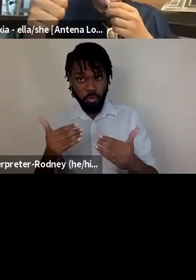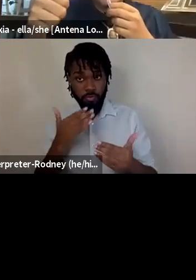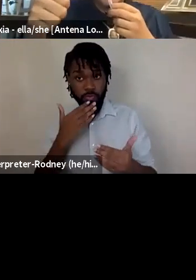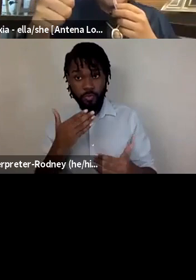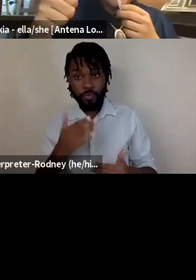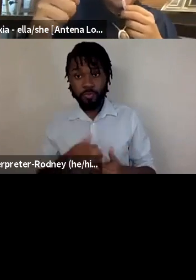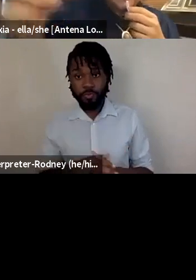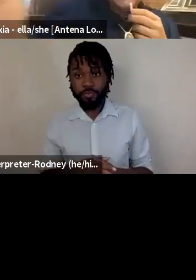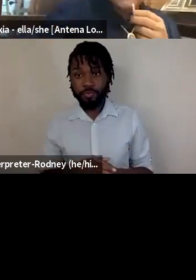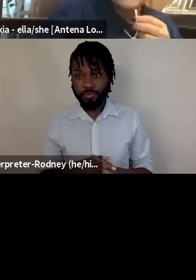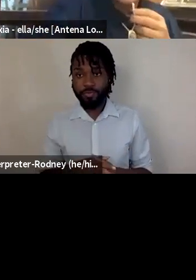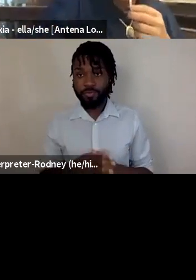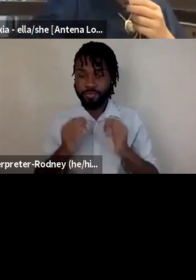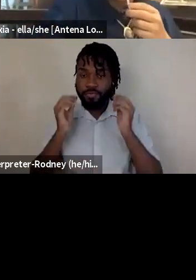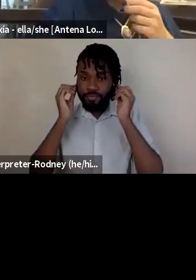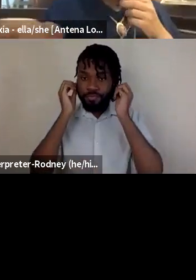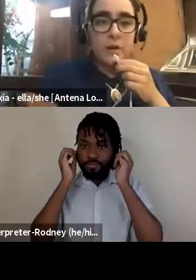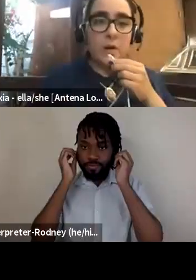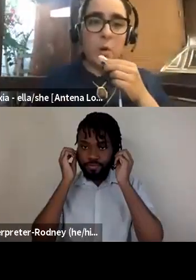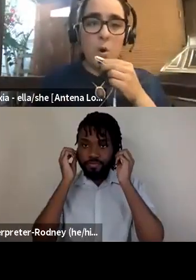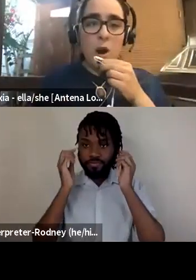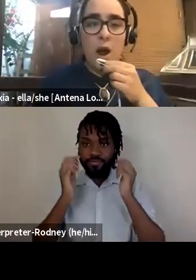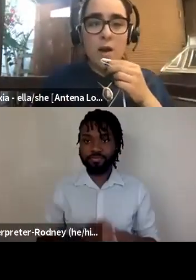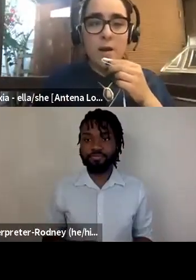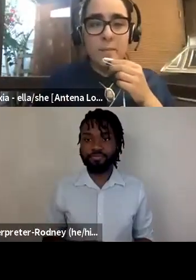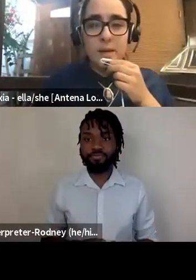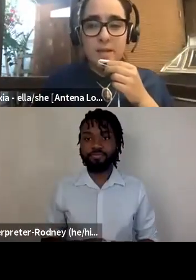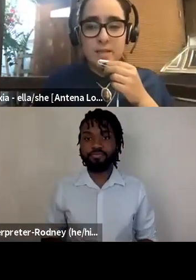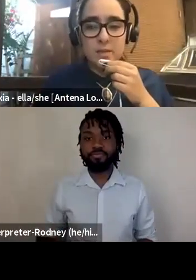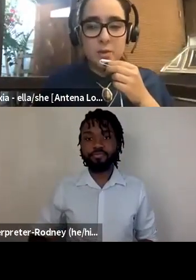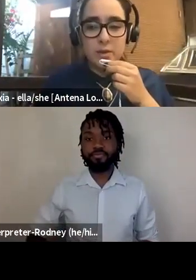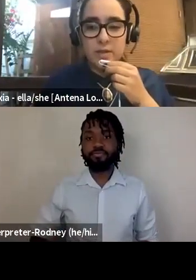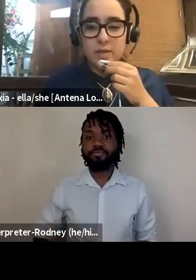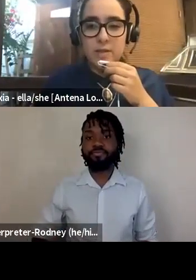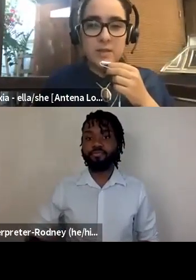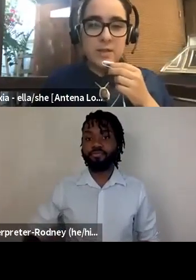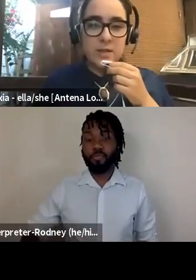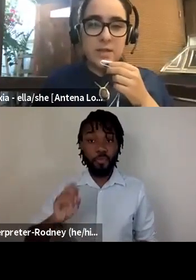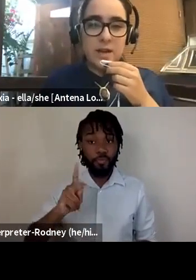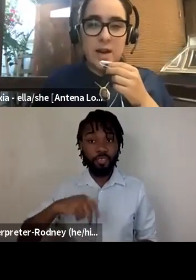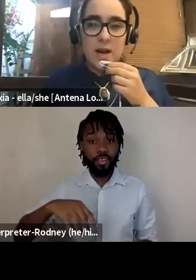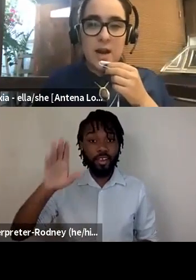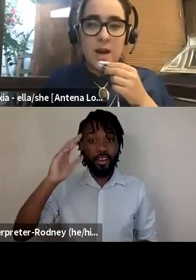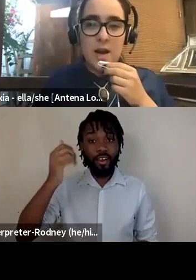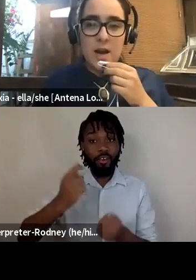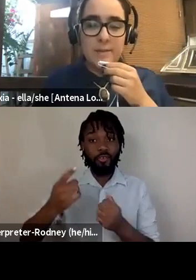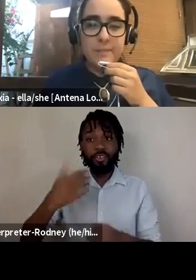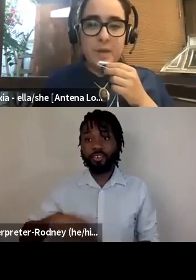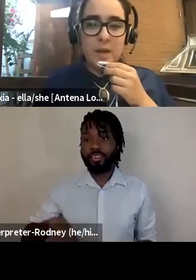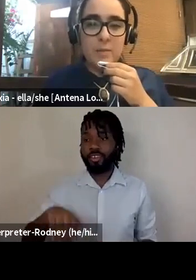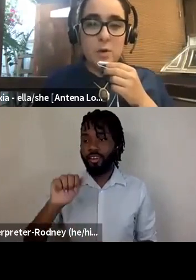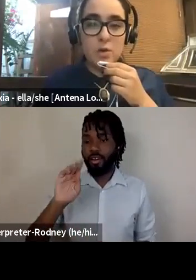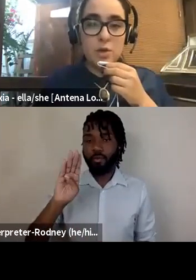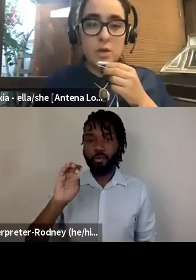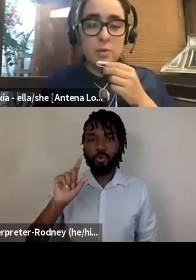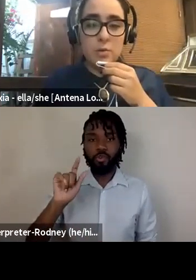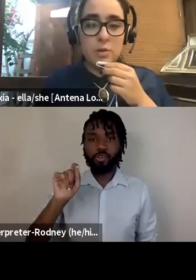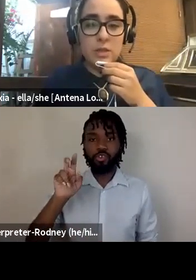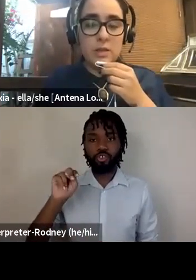Yes, okay. Hi, welcome everyone to Abolition and Disability Justice, a round table discussion.